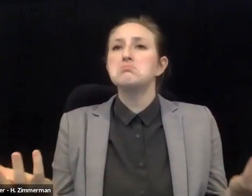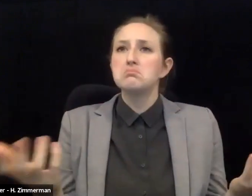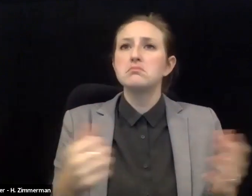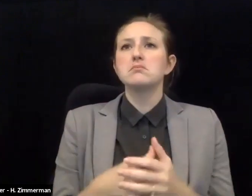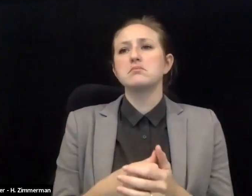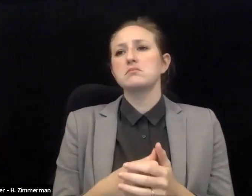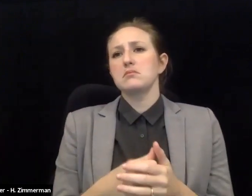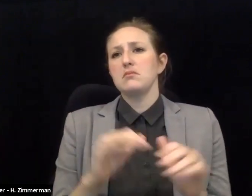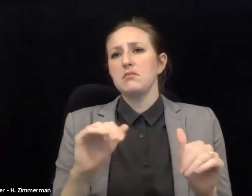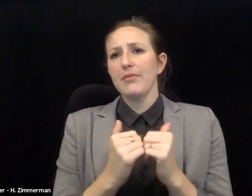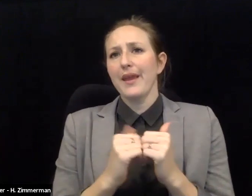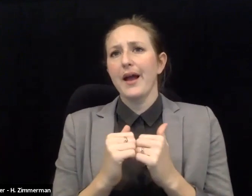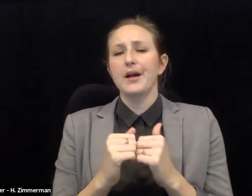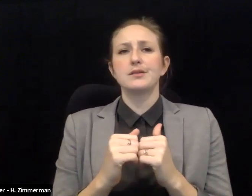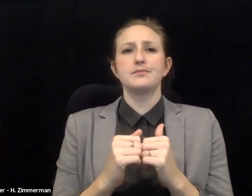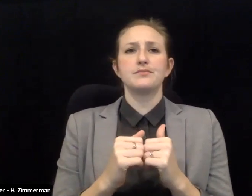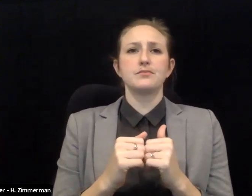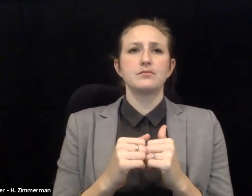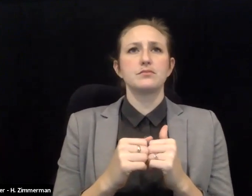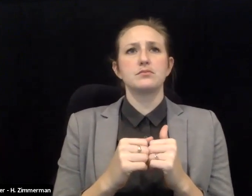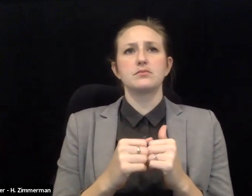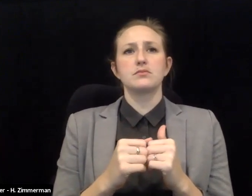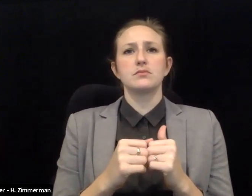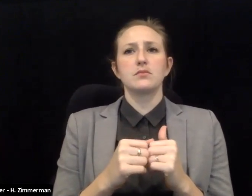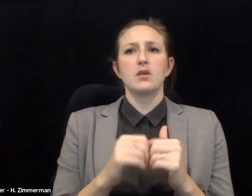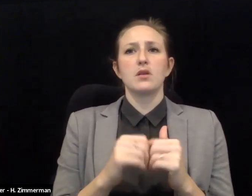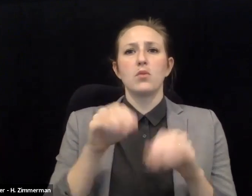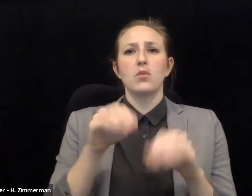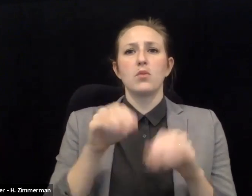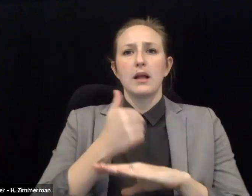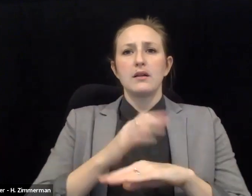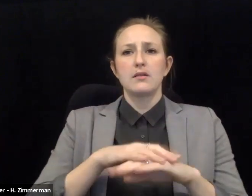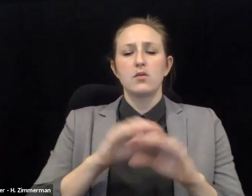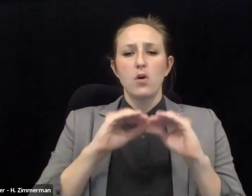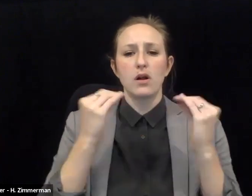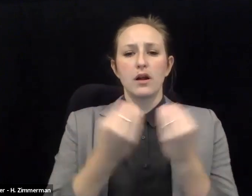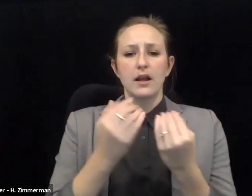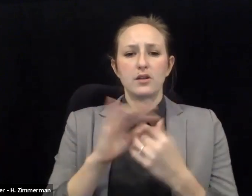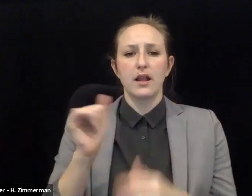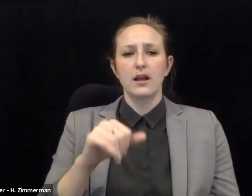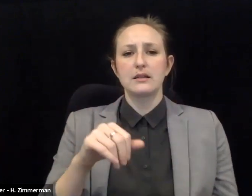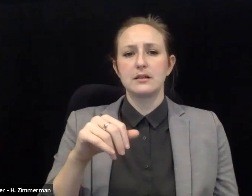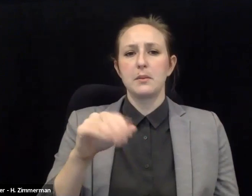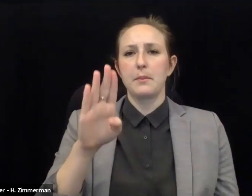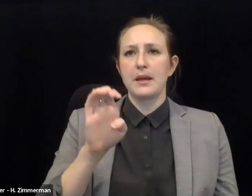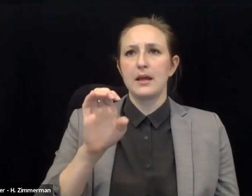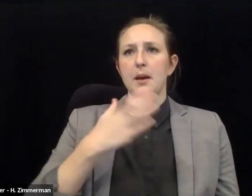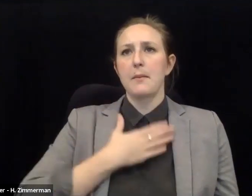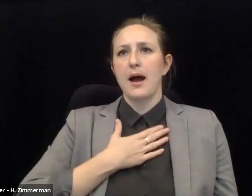the organization be my eyes. Justin Harford: Be my eyes